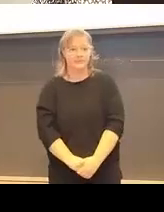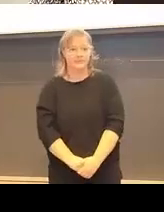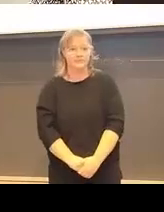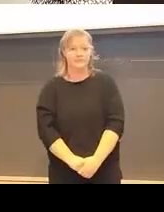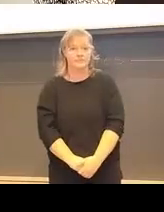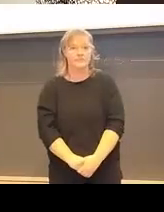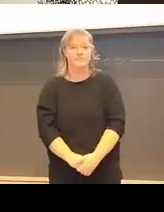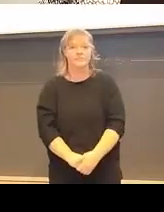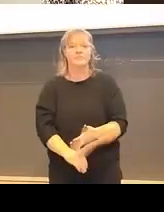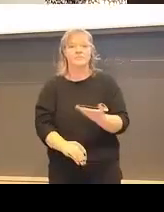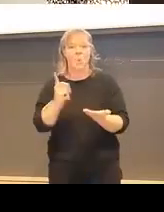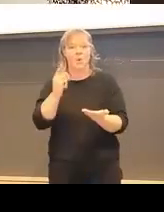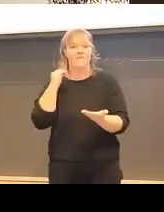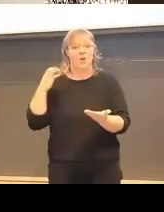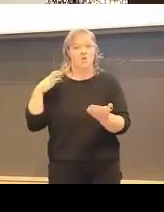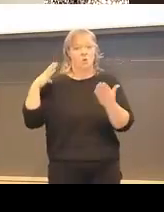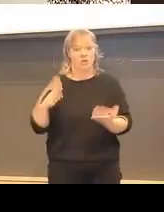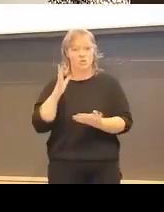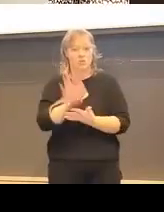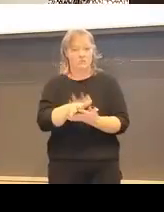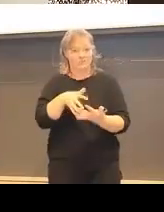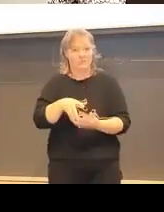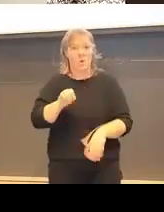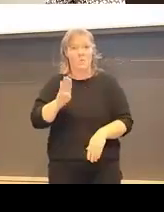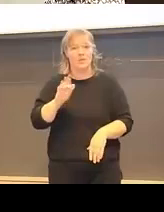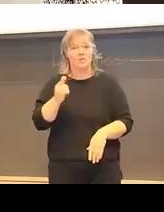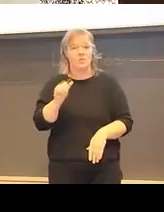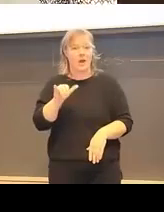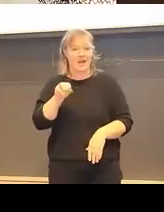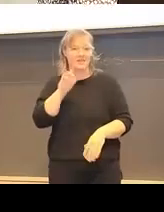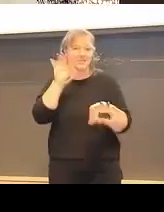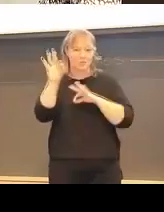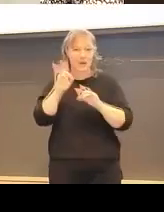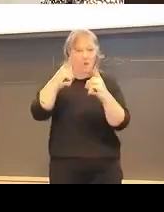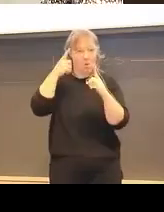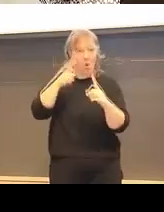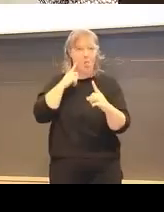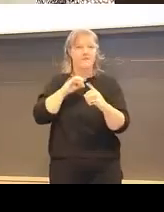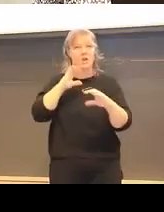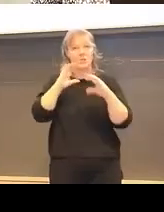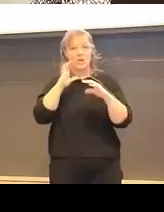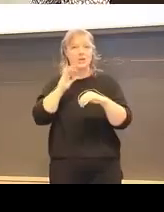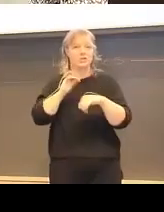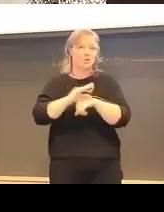our coaches who's embedded in OBGYN describe the goal of communication coaching as seeing patients